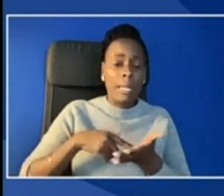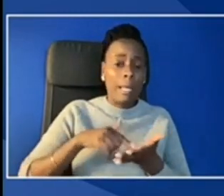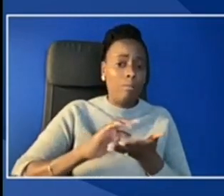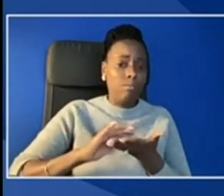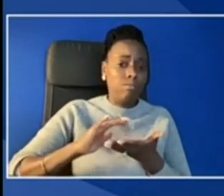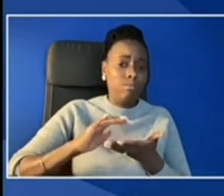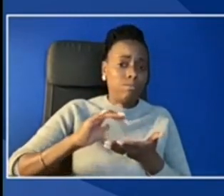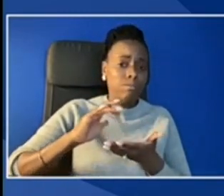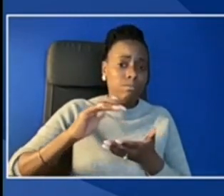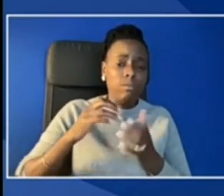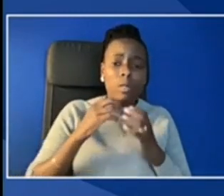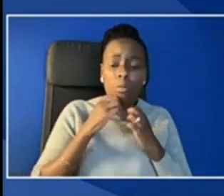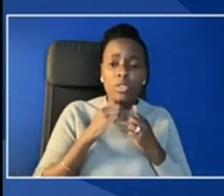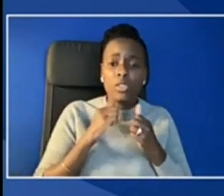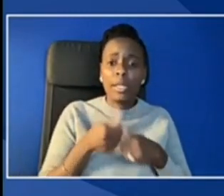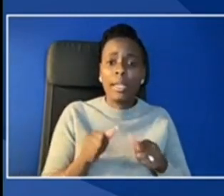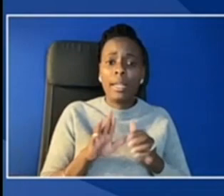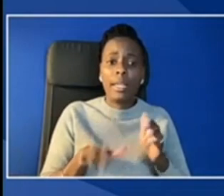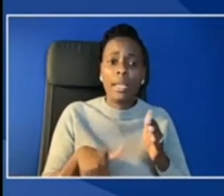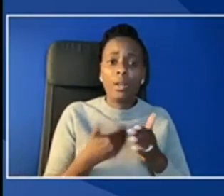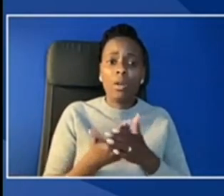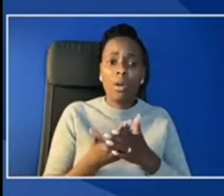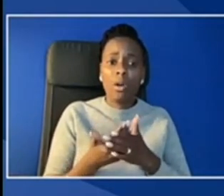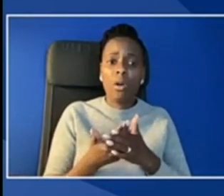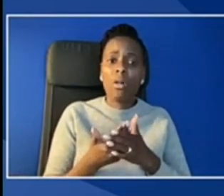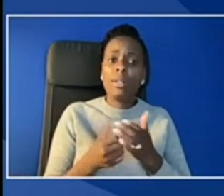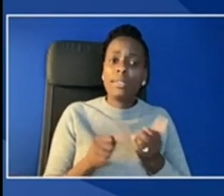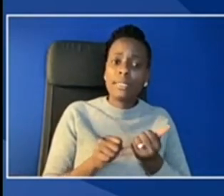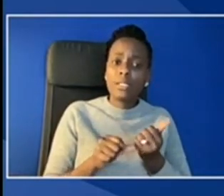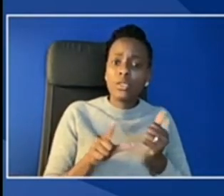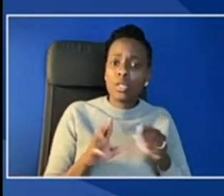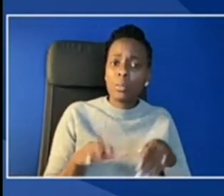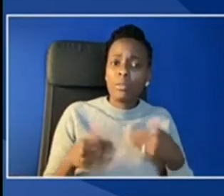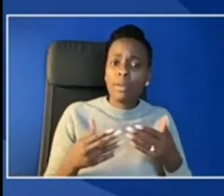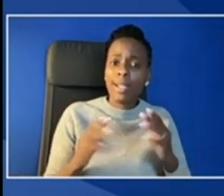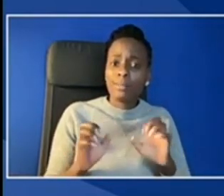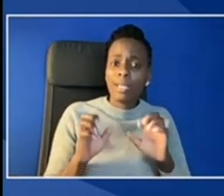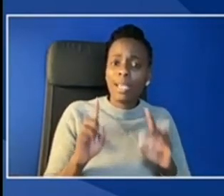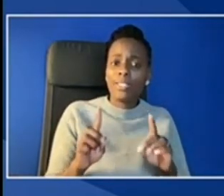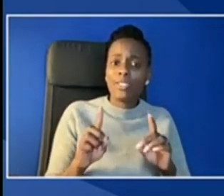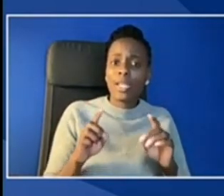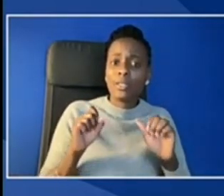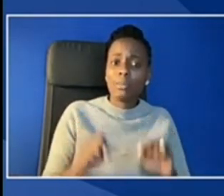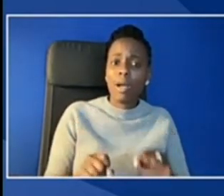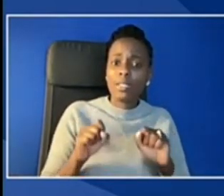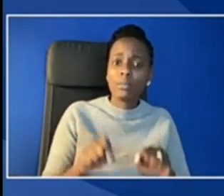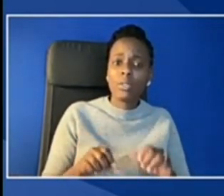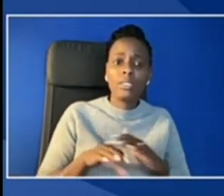can provide to make education possible and accessible for more people like me and the many others in this country trying to